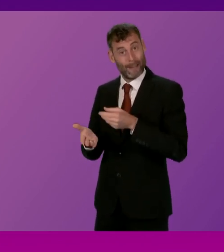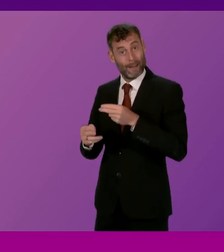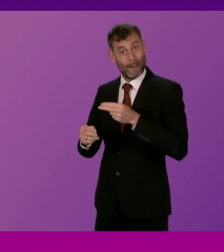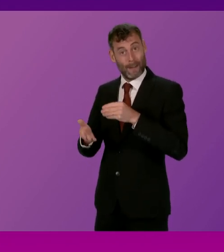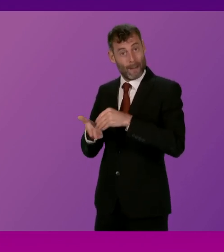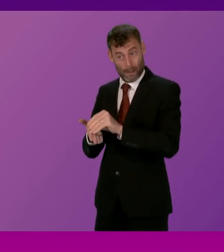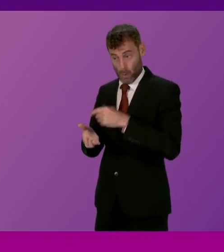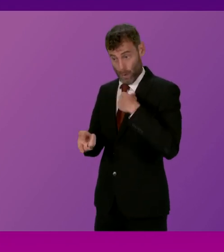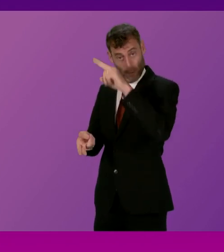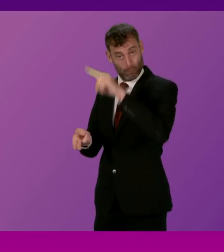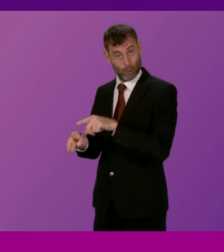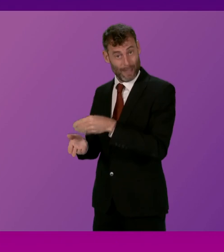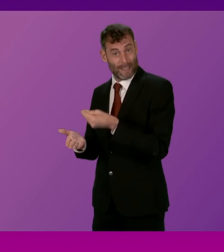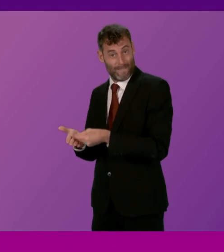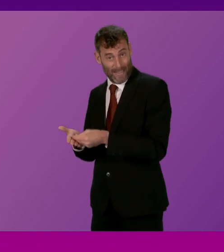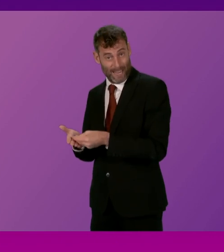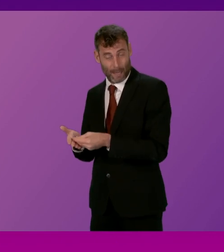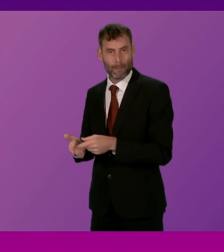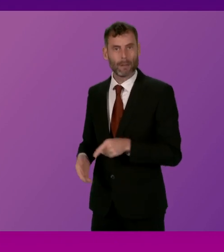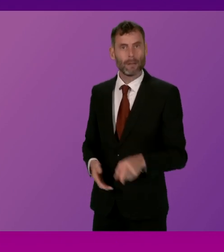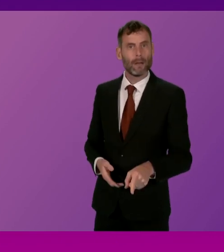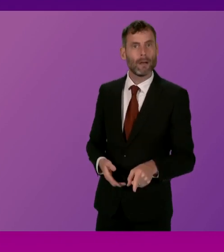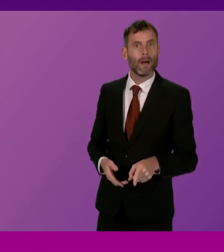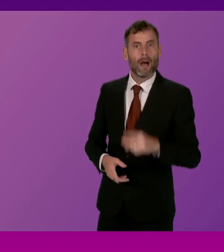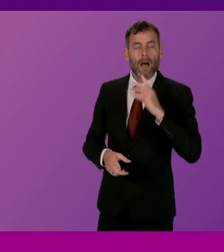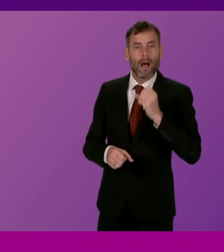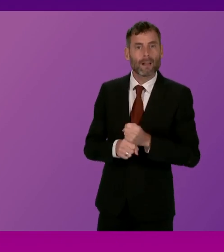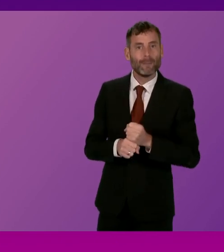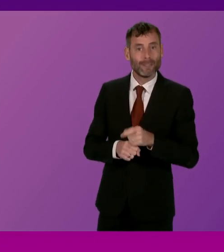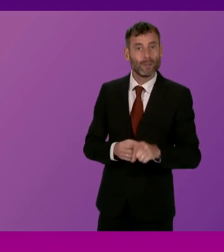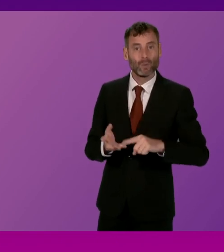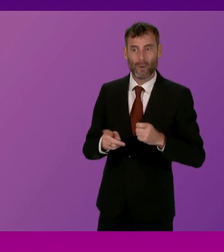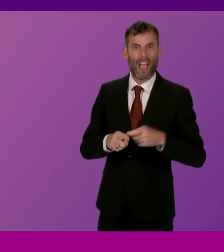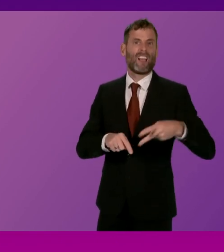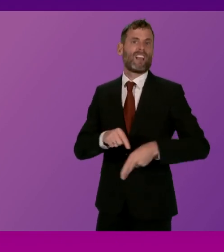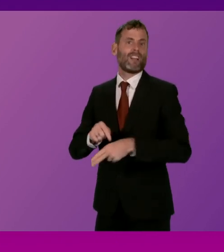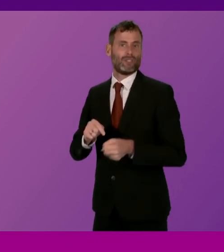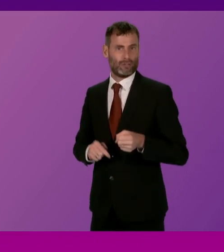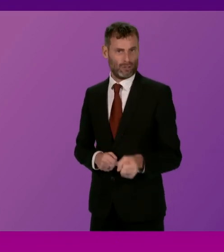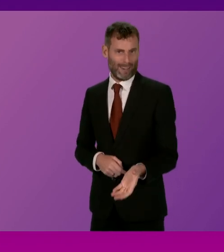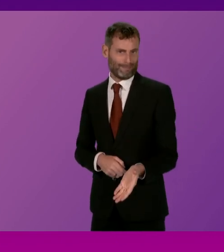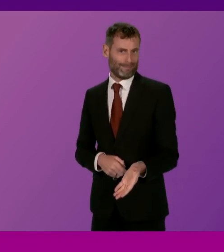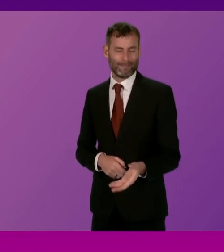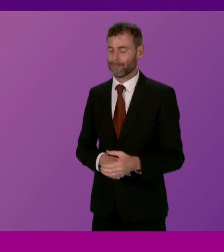lines up and down the country. That concludes First Minister’s question time—